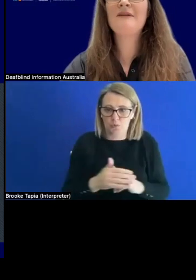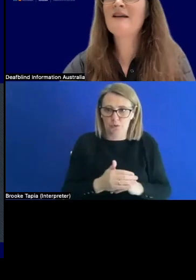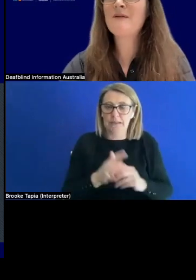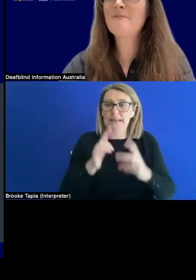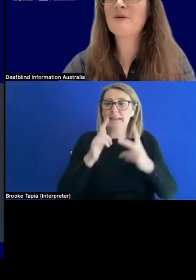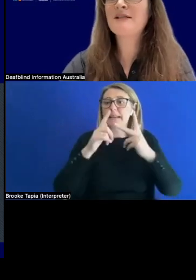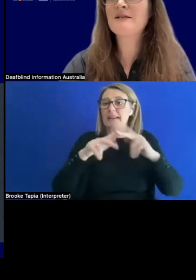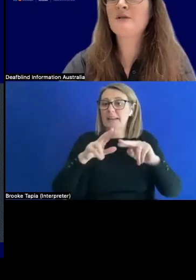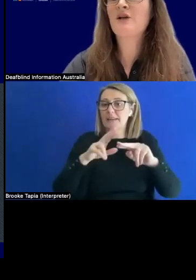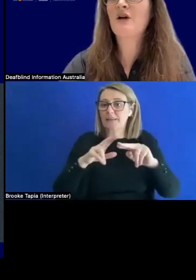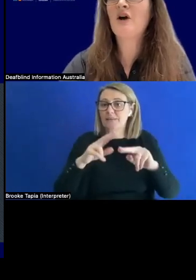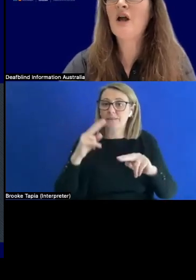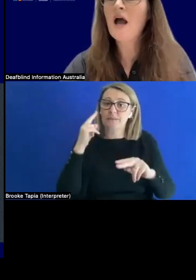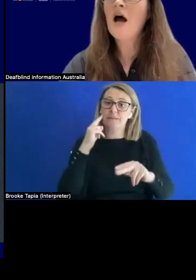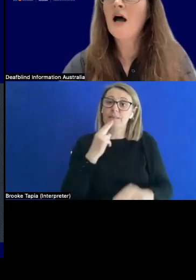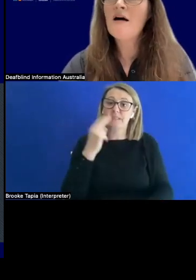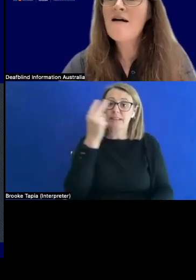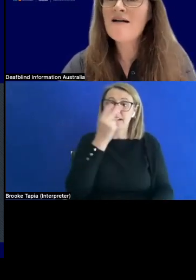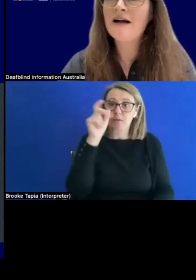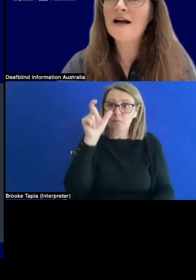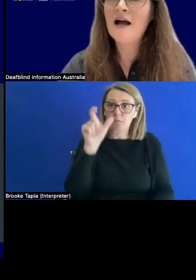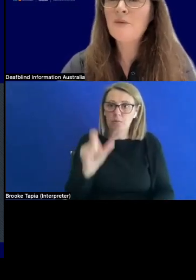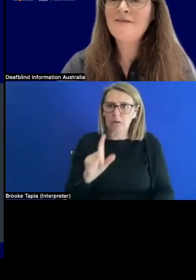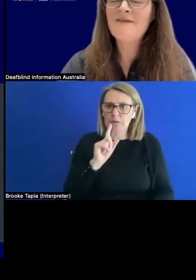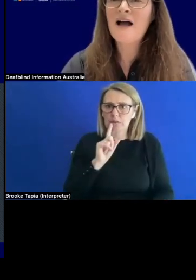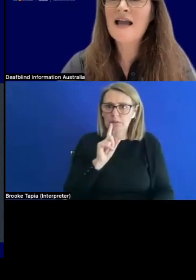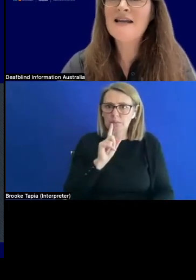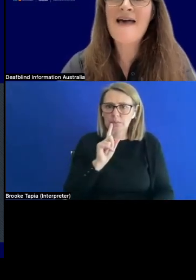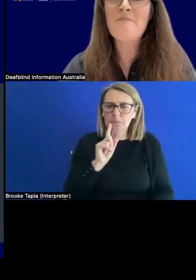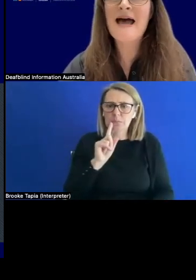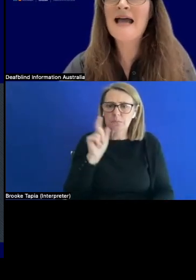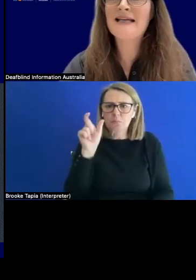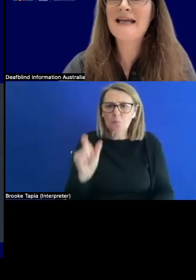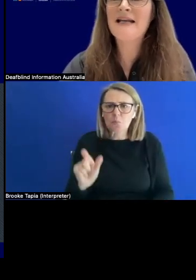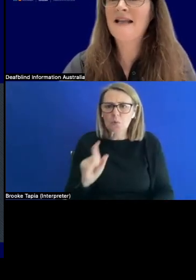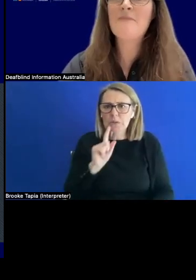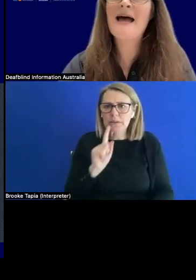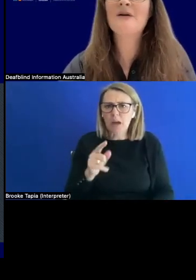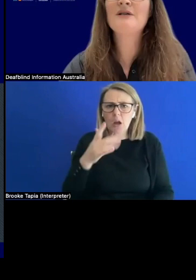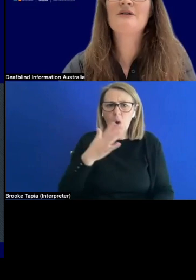the deafblind person was going to go, “Oh, I want to find that bag again. That bag was